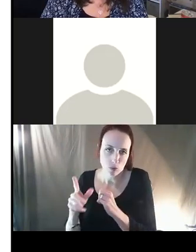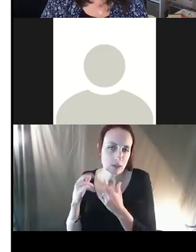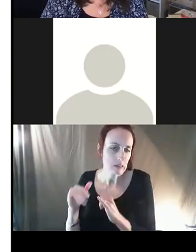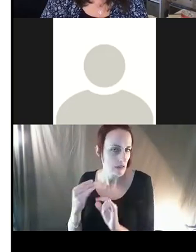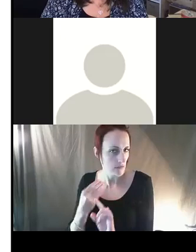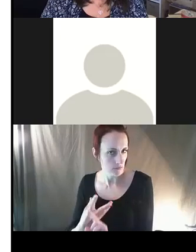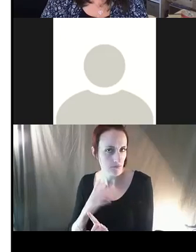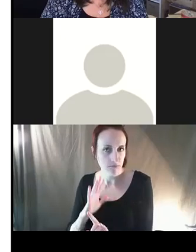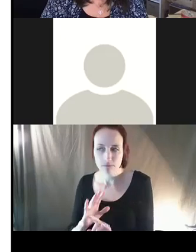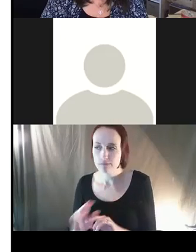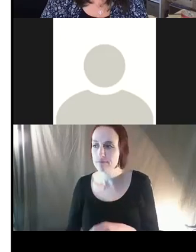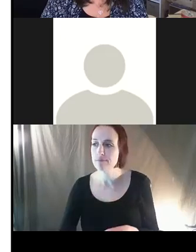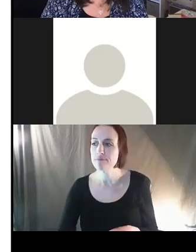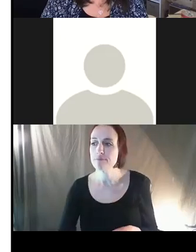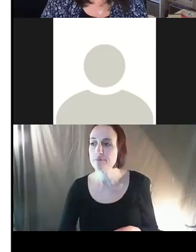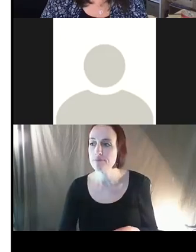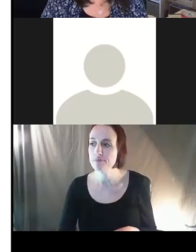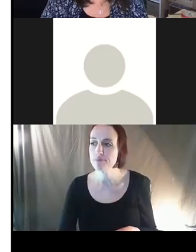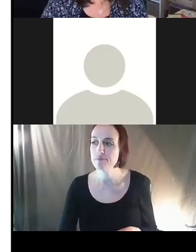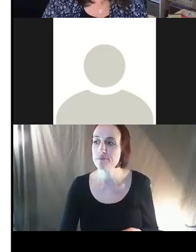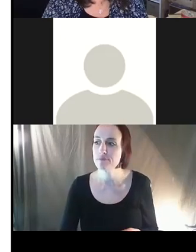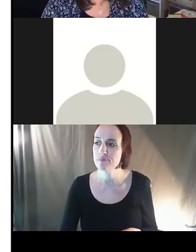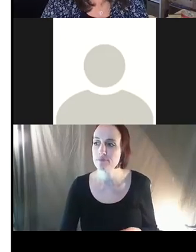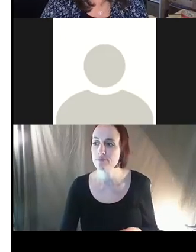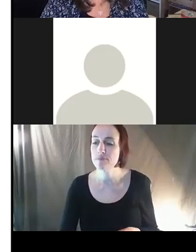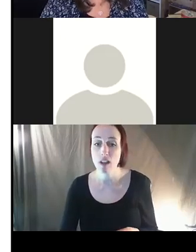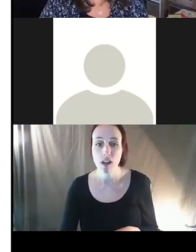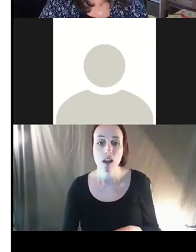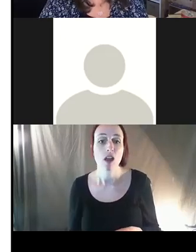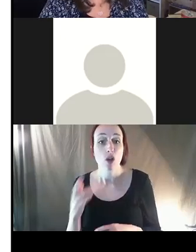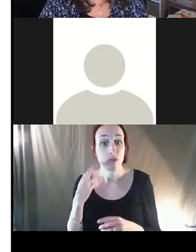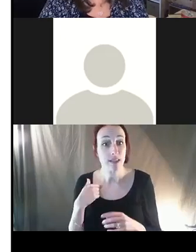I want to put that out there as well. The reason I use this tool is I use it while I am